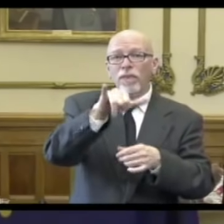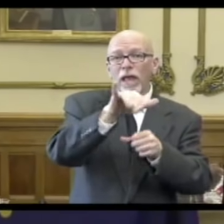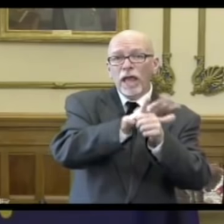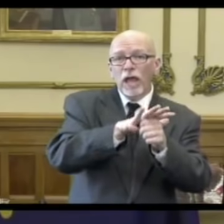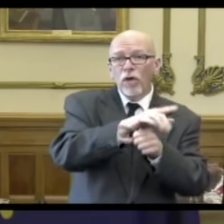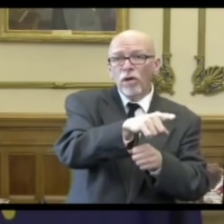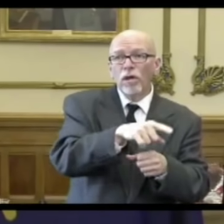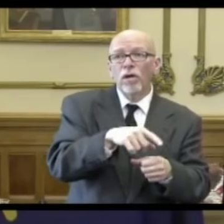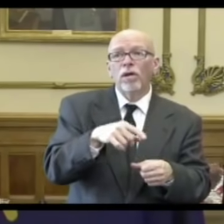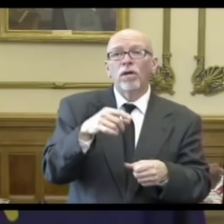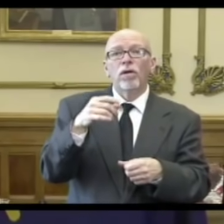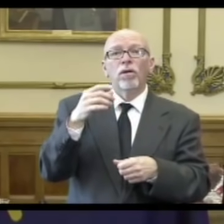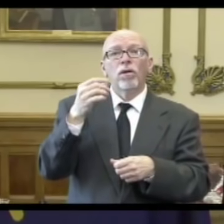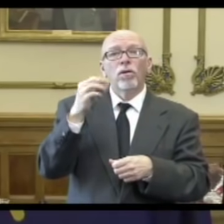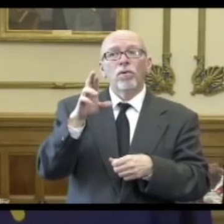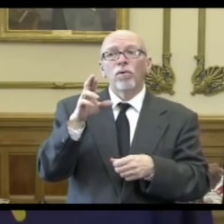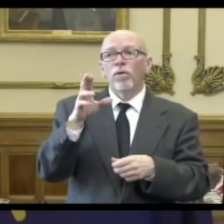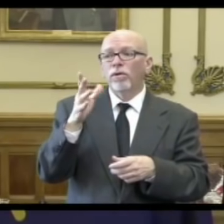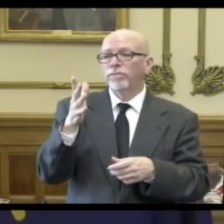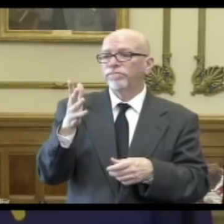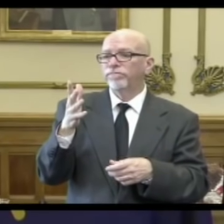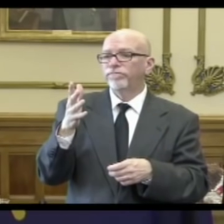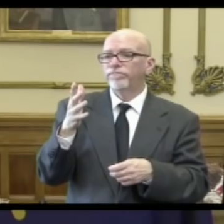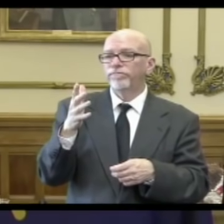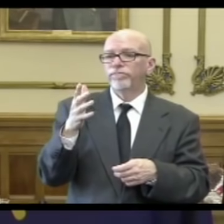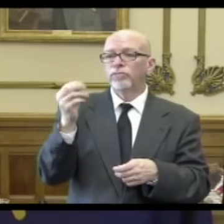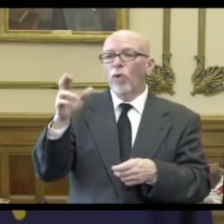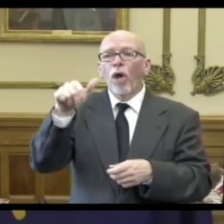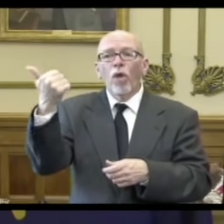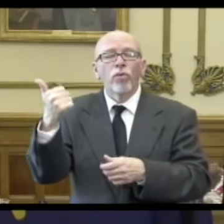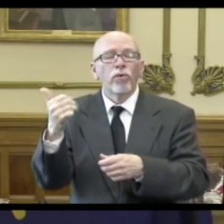AVAILABILITY WHETHER IT'S IN AN AREA LIKE CASS COUNTY. OR